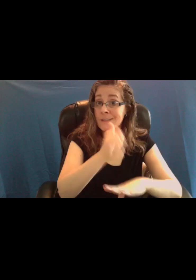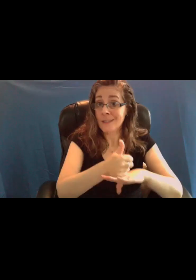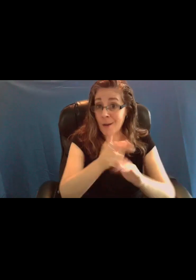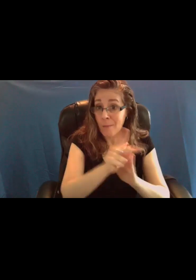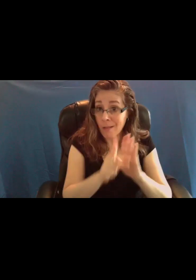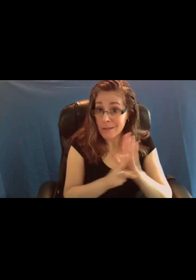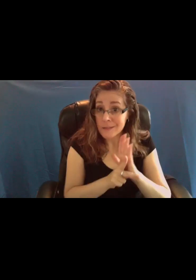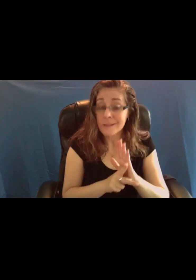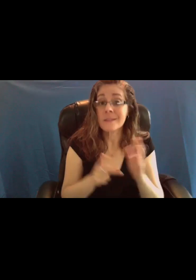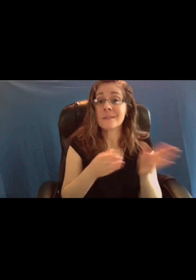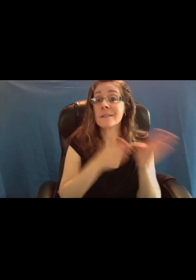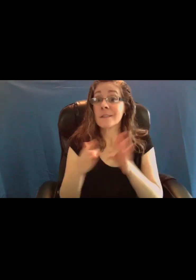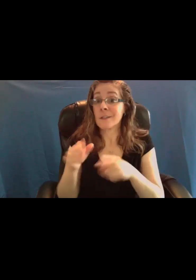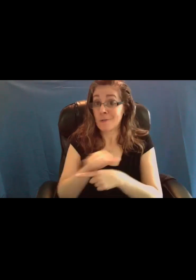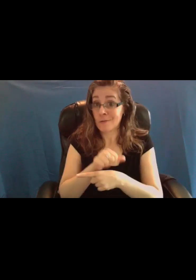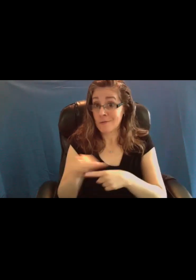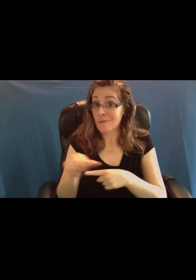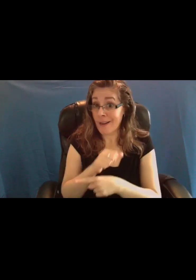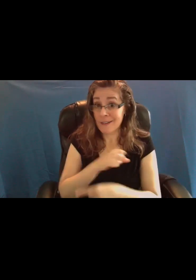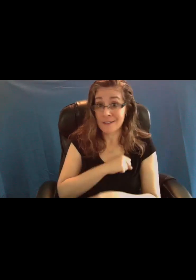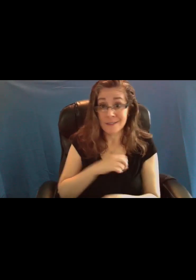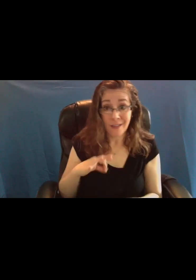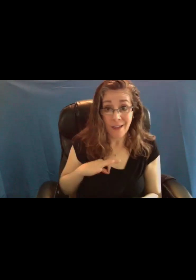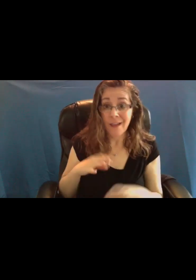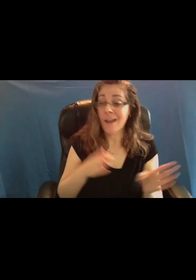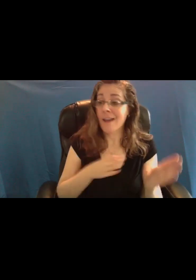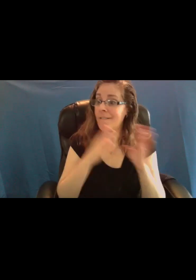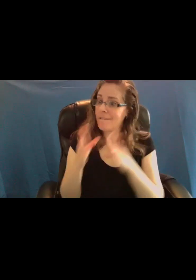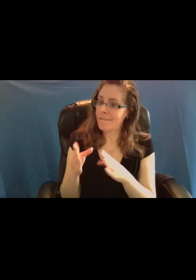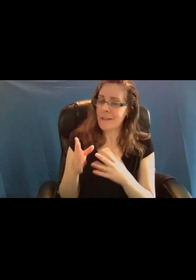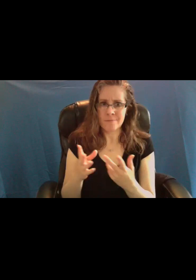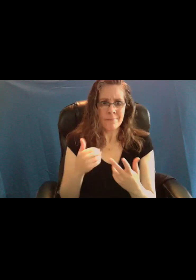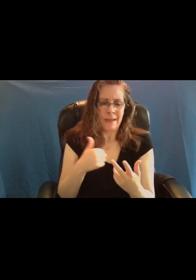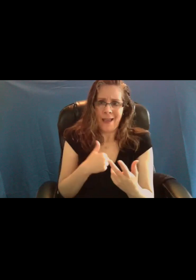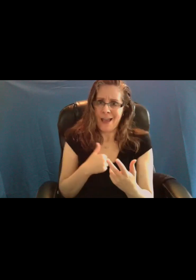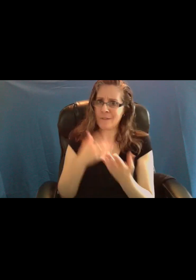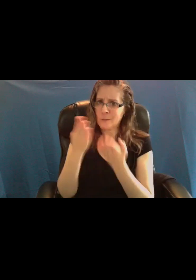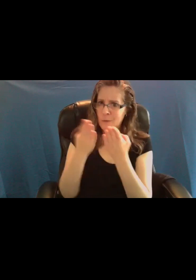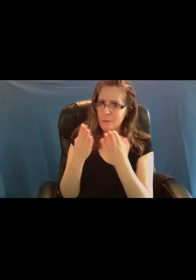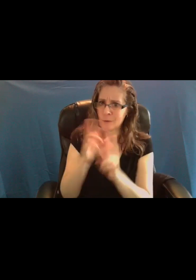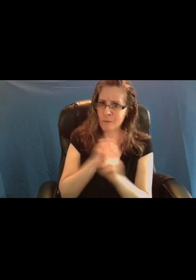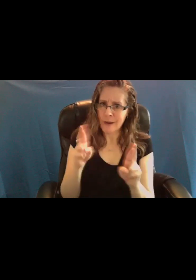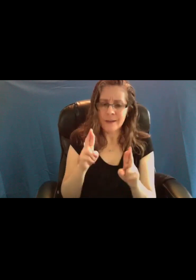You've trained staff. You have procured auxiliary aids and services. You've put materials in alternative format.